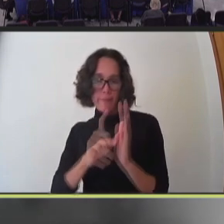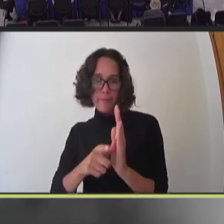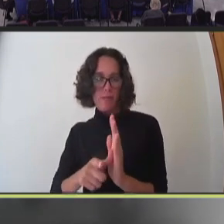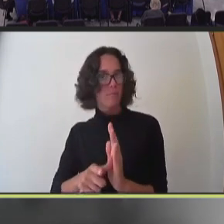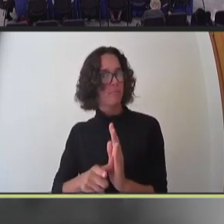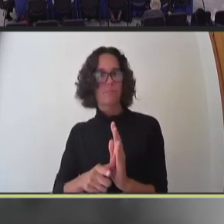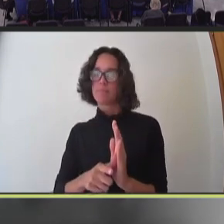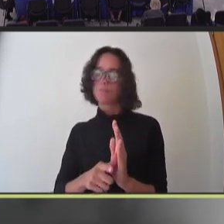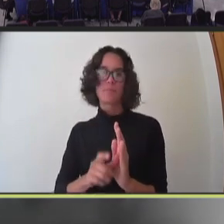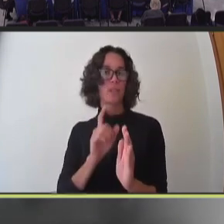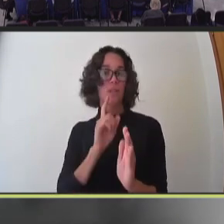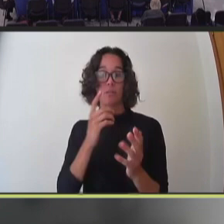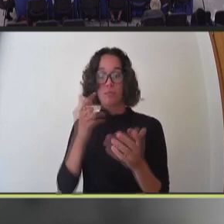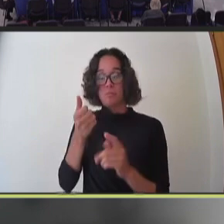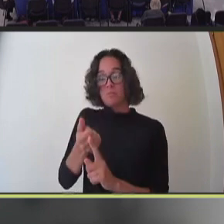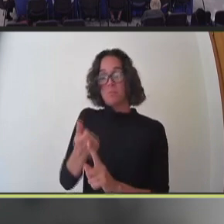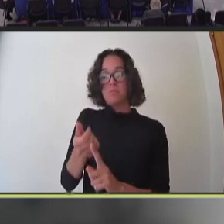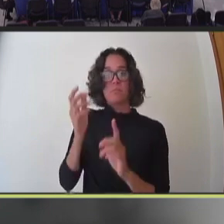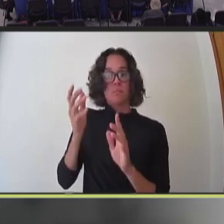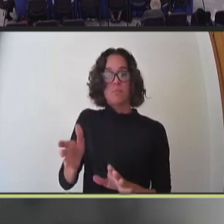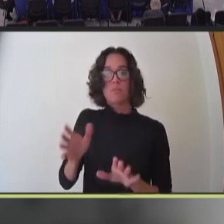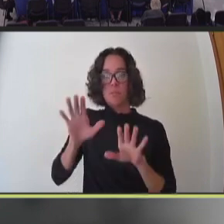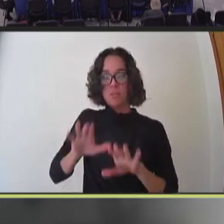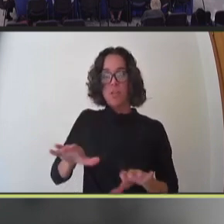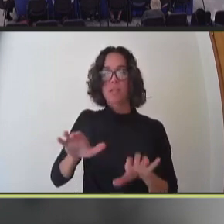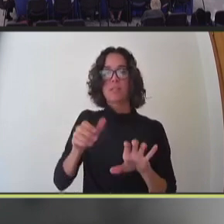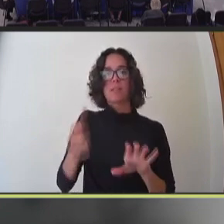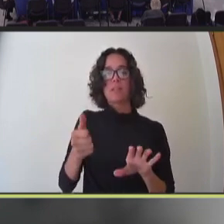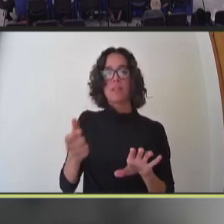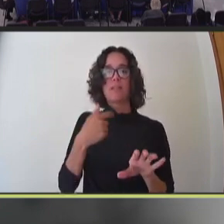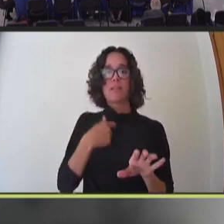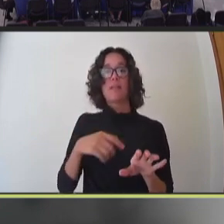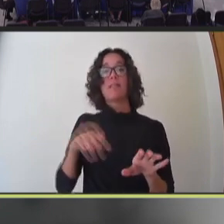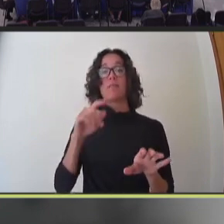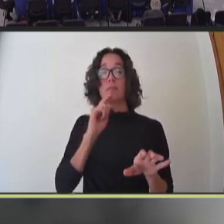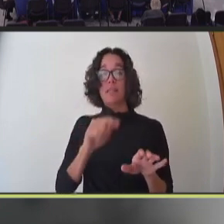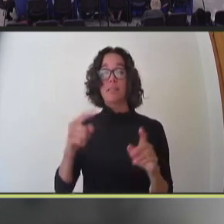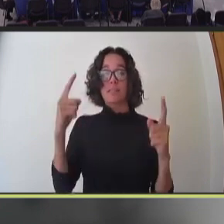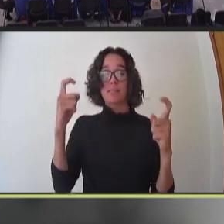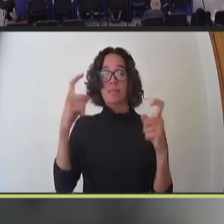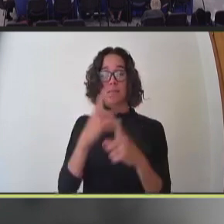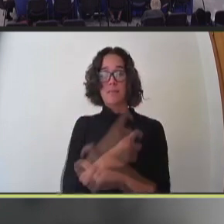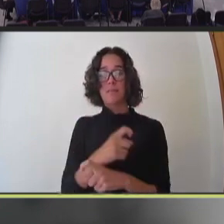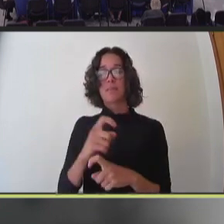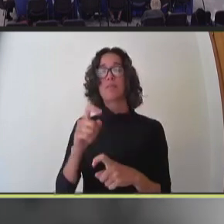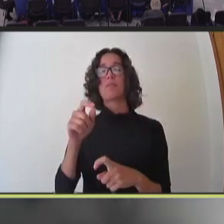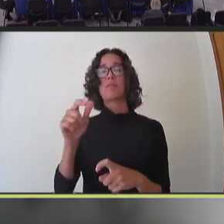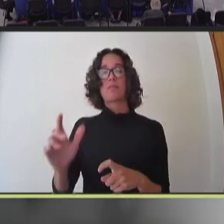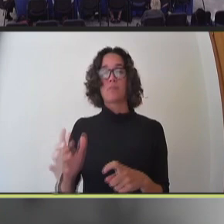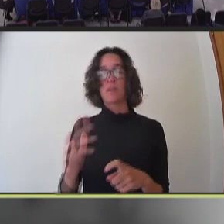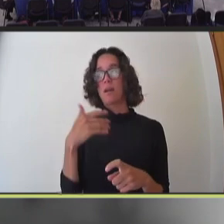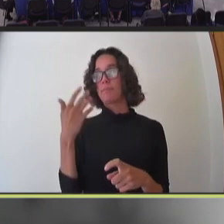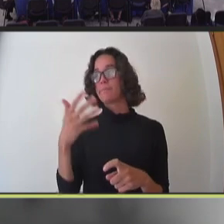algorithm on the back end that matches patients, deduplicates any existing immunization information